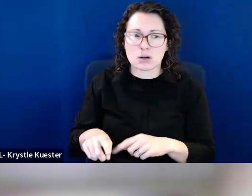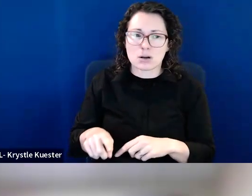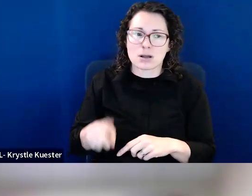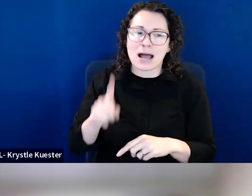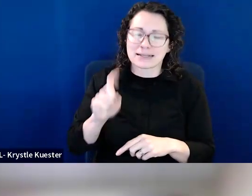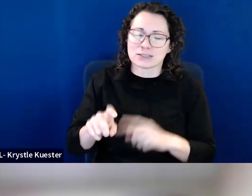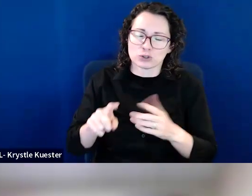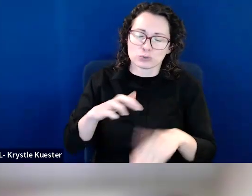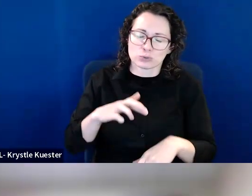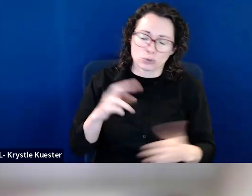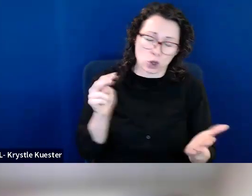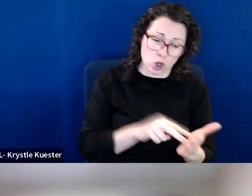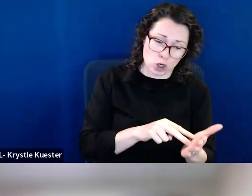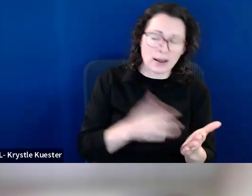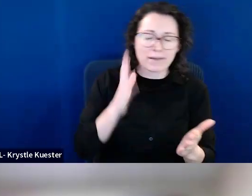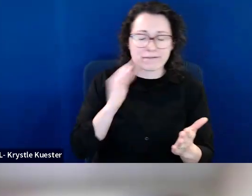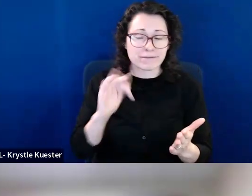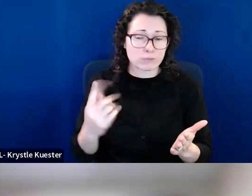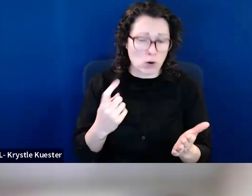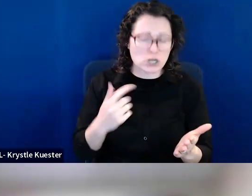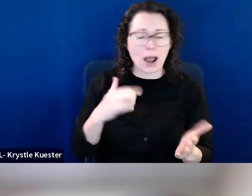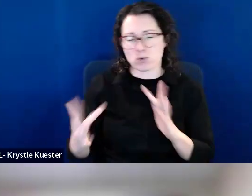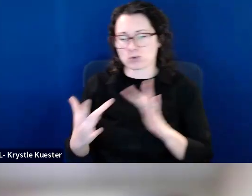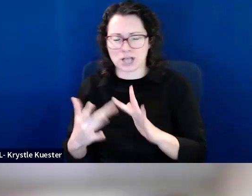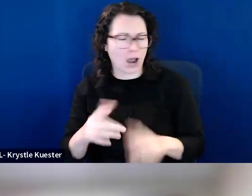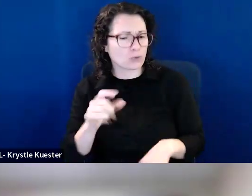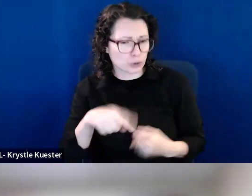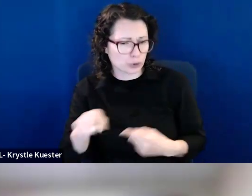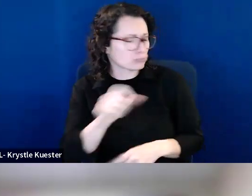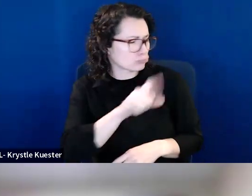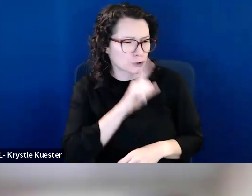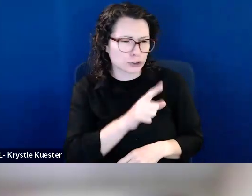out if if I have any questions. Thank you. Absolutely. We're here to help. Thank you.